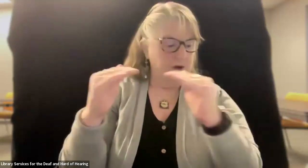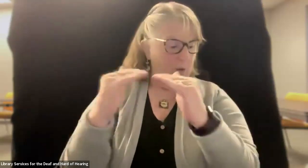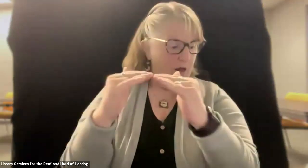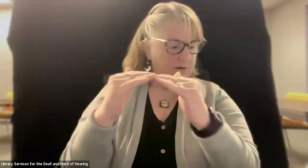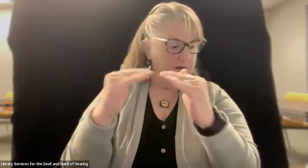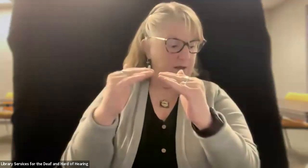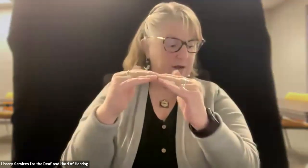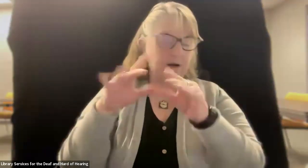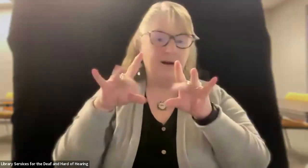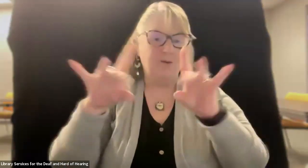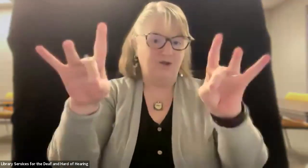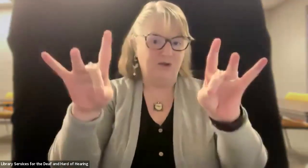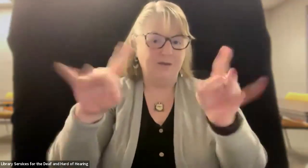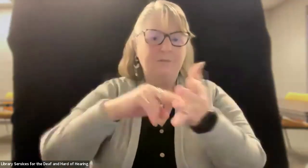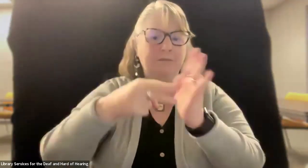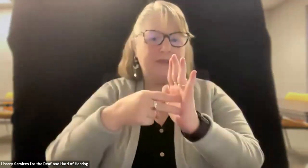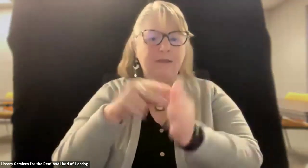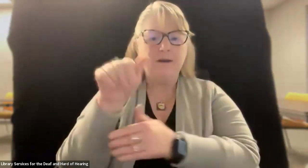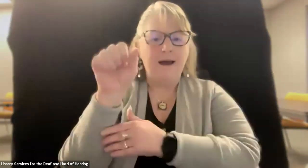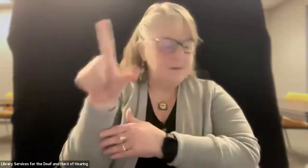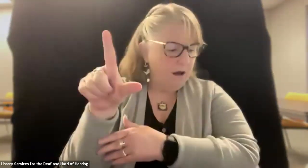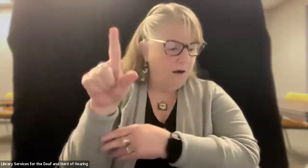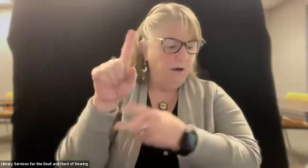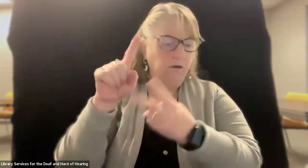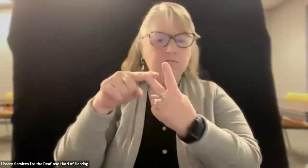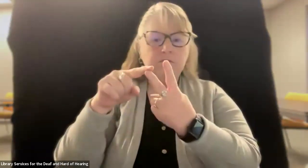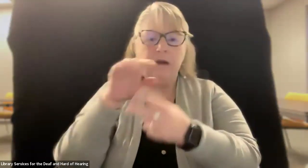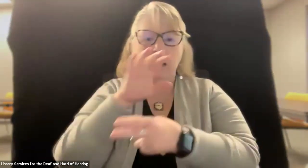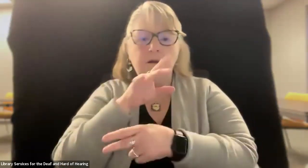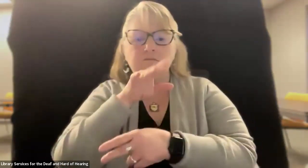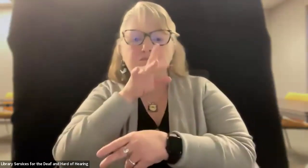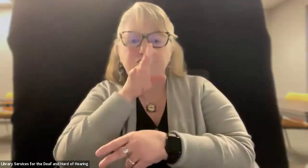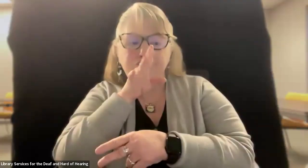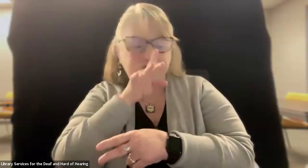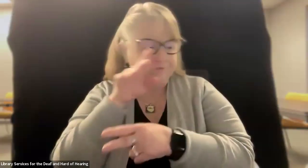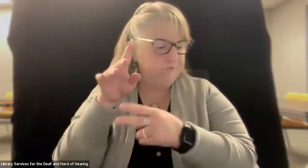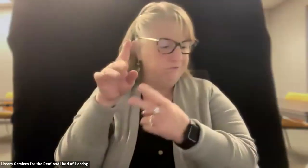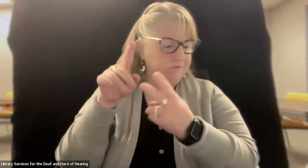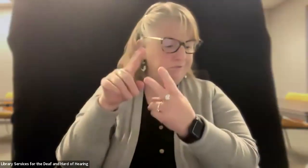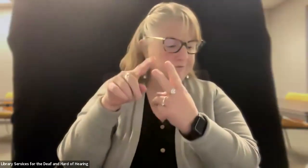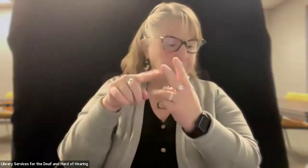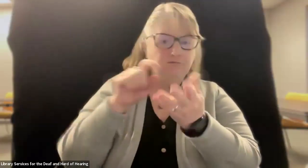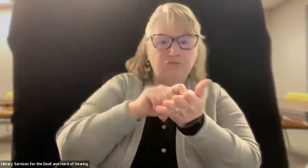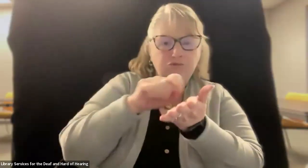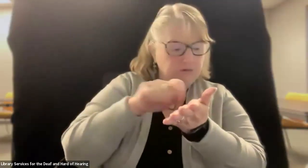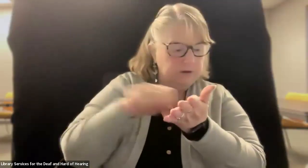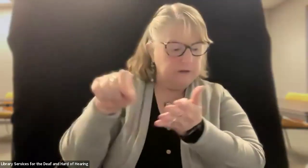about equality and acquisition? For example, ASL, English,